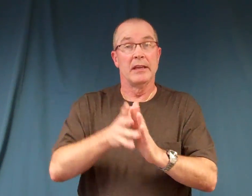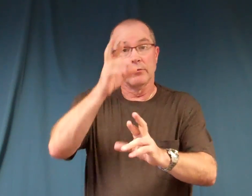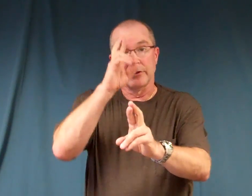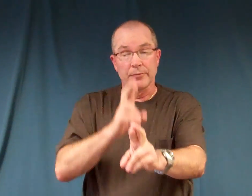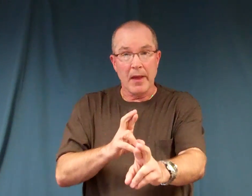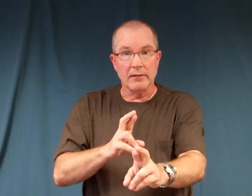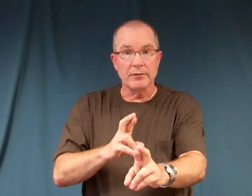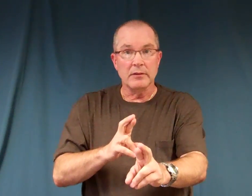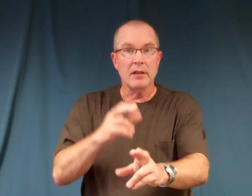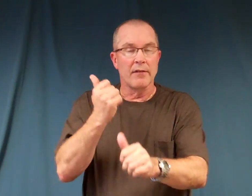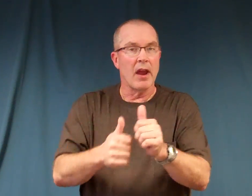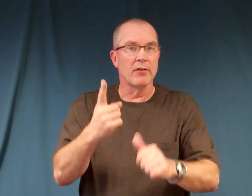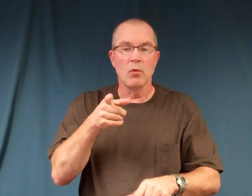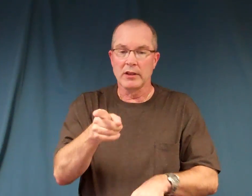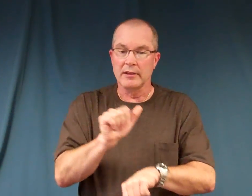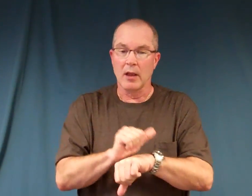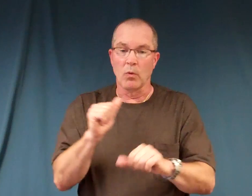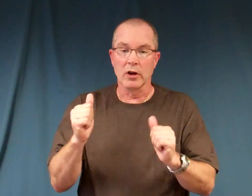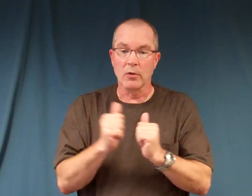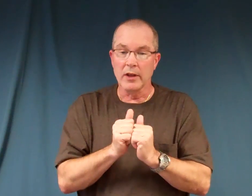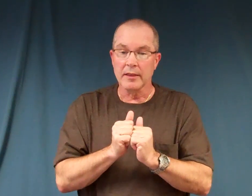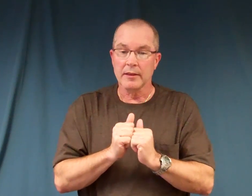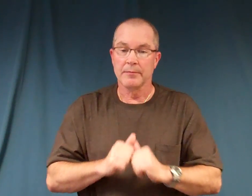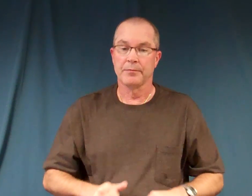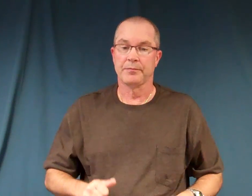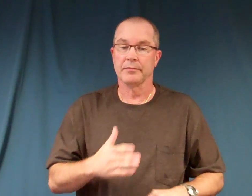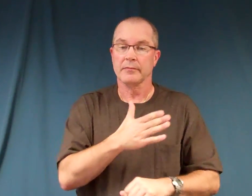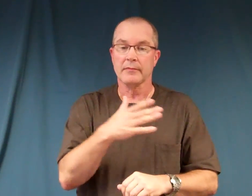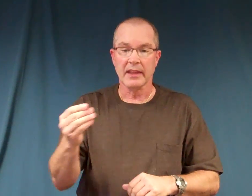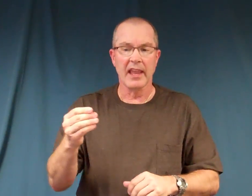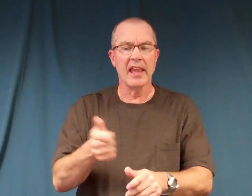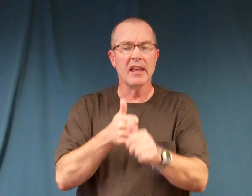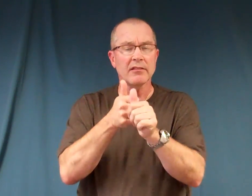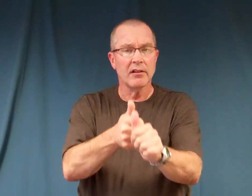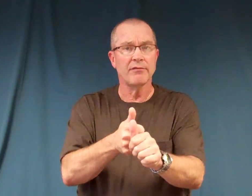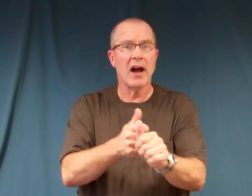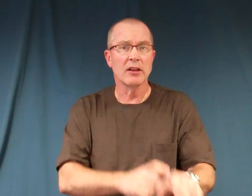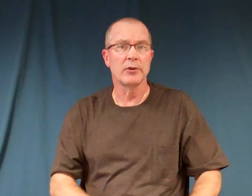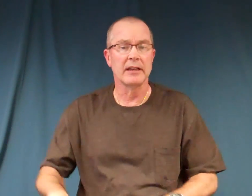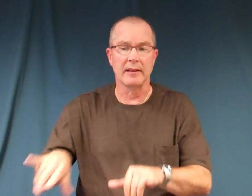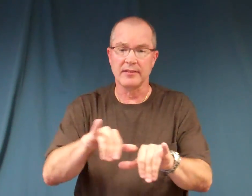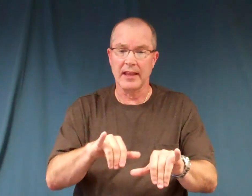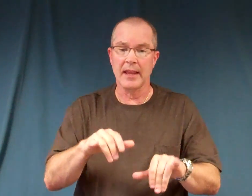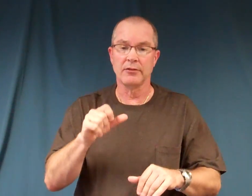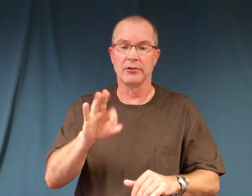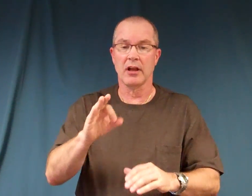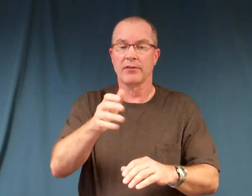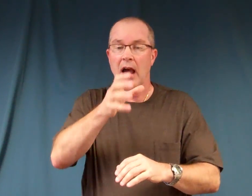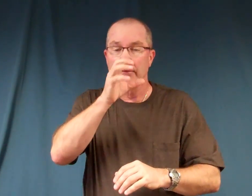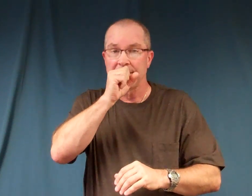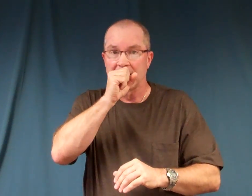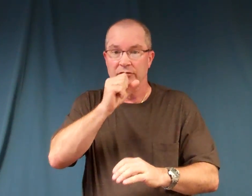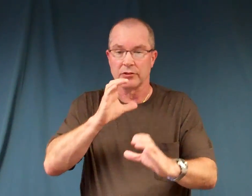being respectful of everyone that they work with AND following a standard of confidential